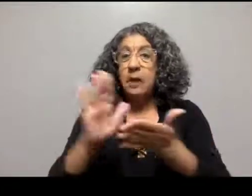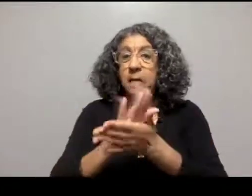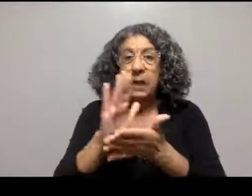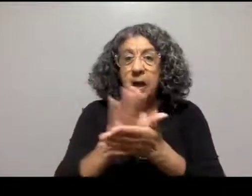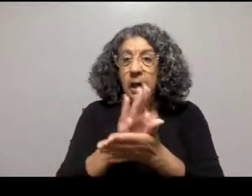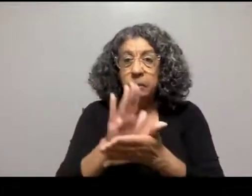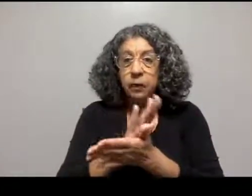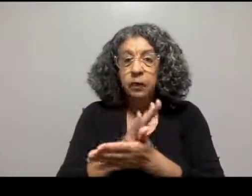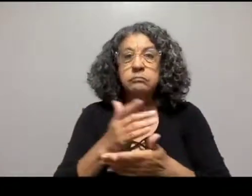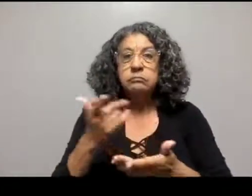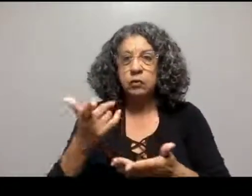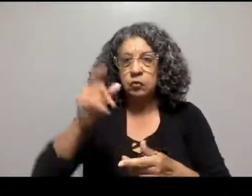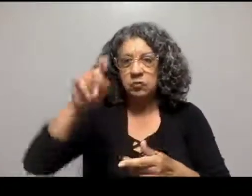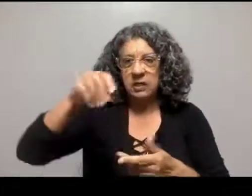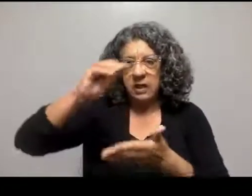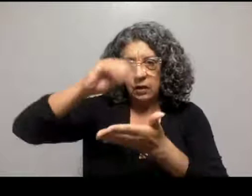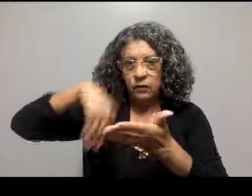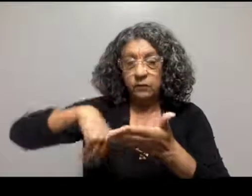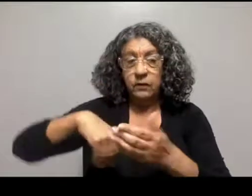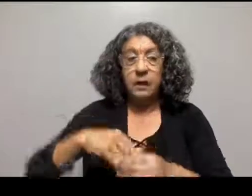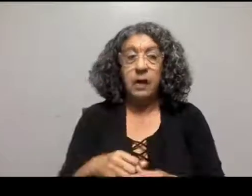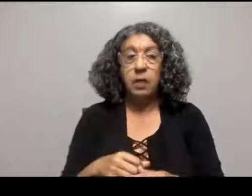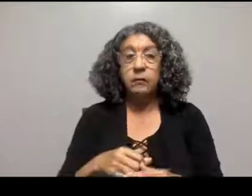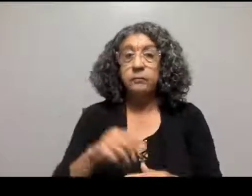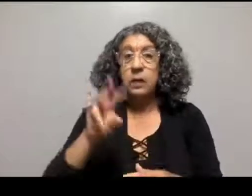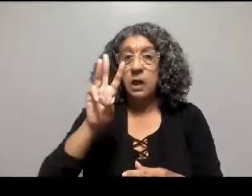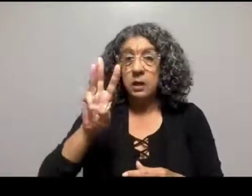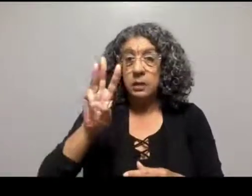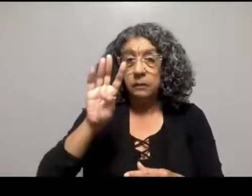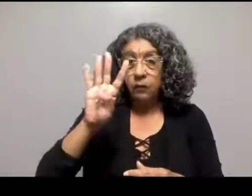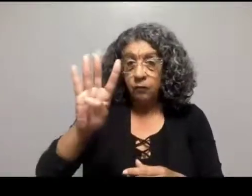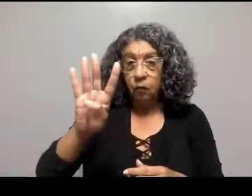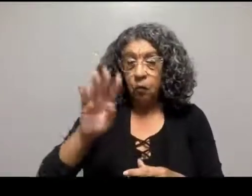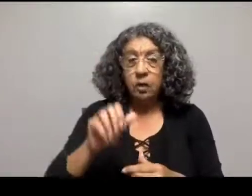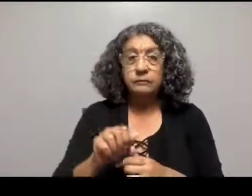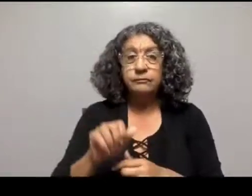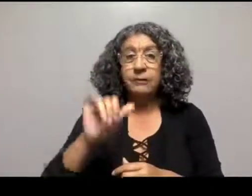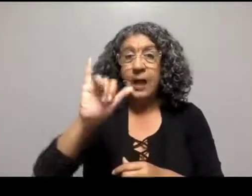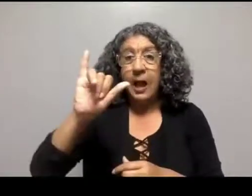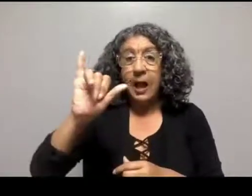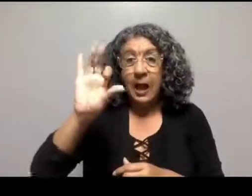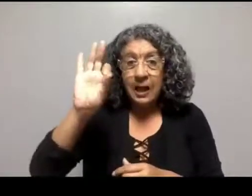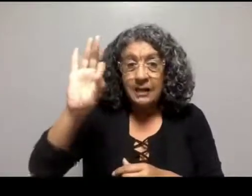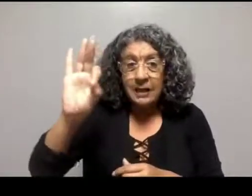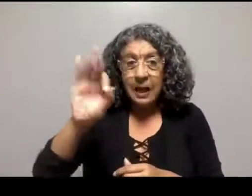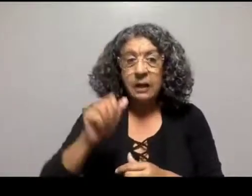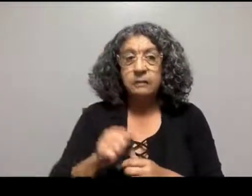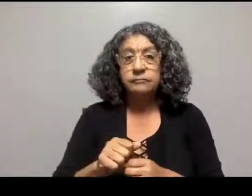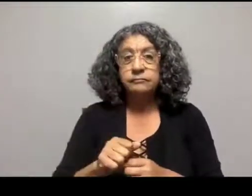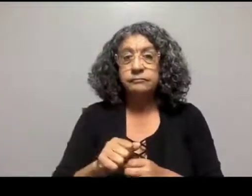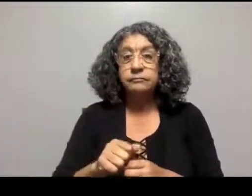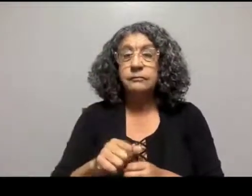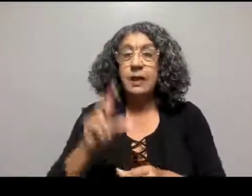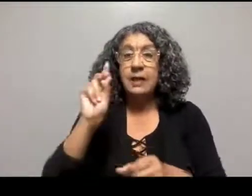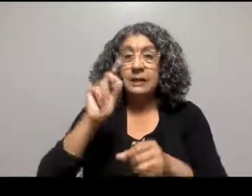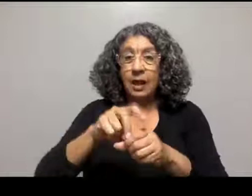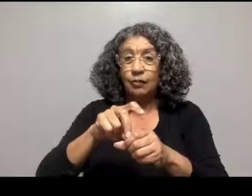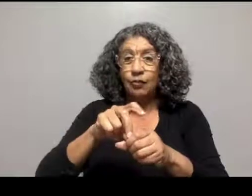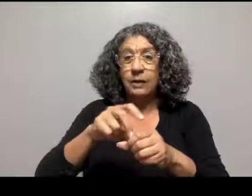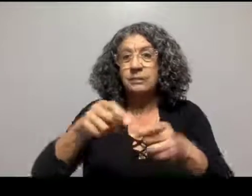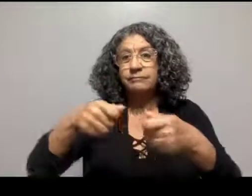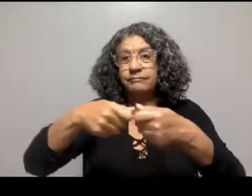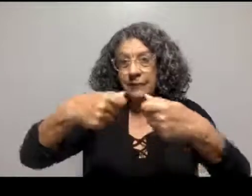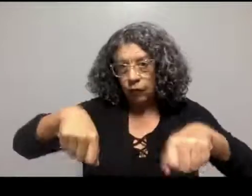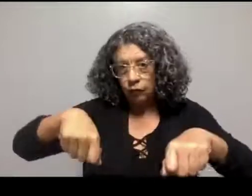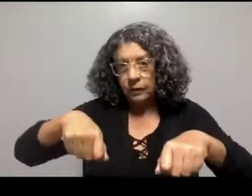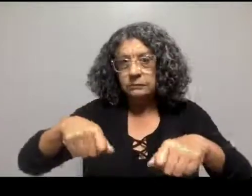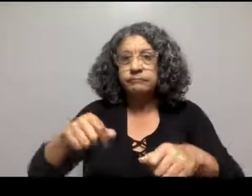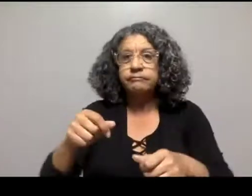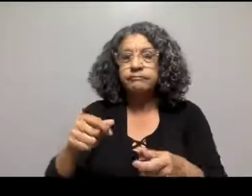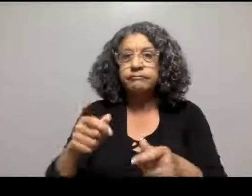What paperwork do you need to fill out? You'll need to fill out a w-4 and an i-9 a direct deposit form.